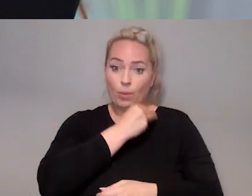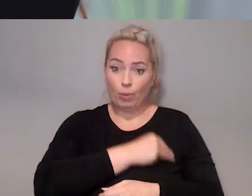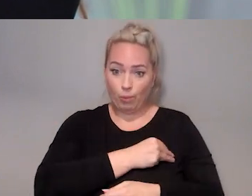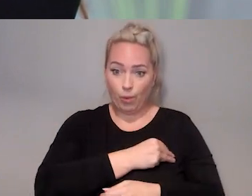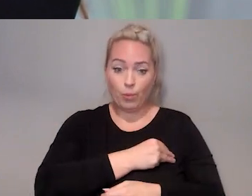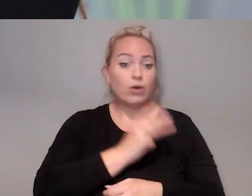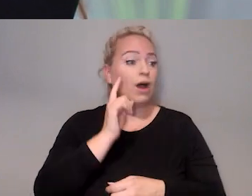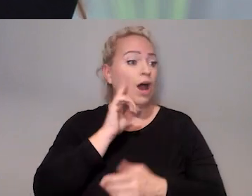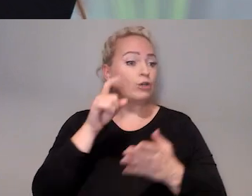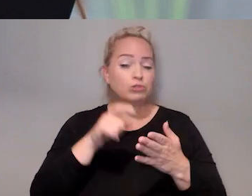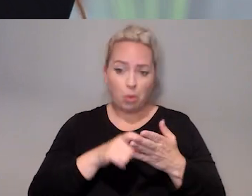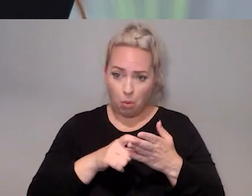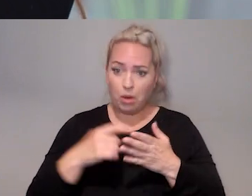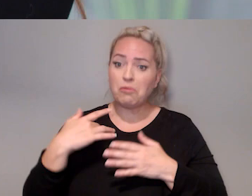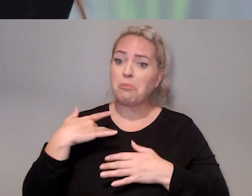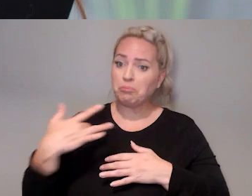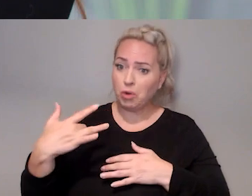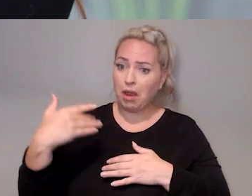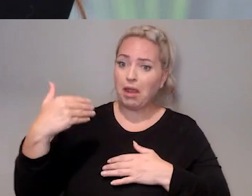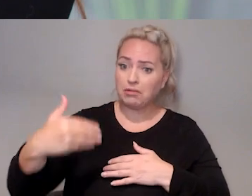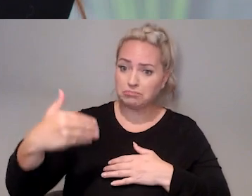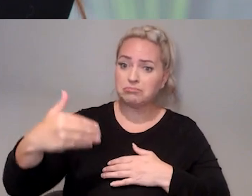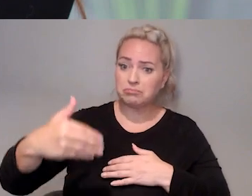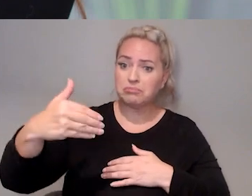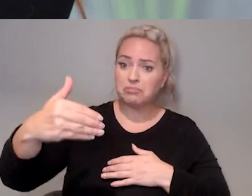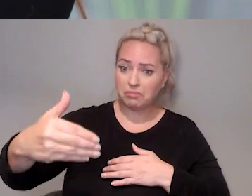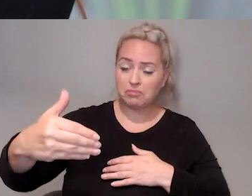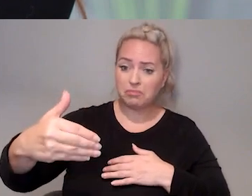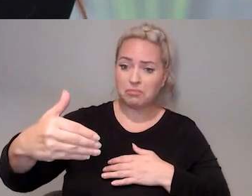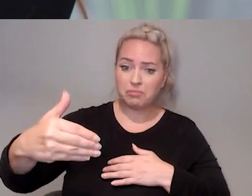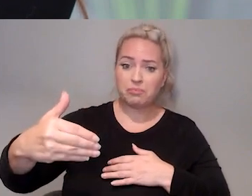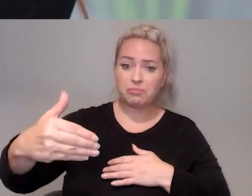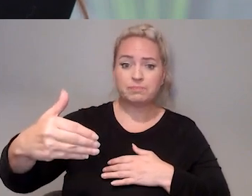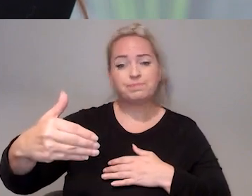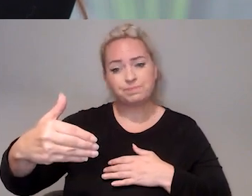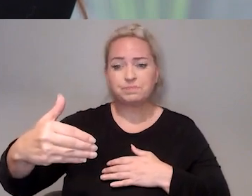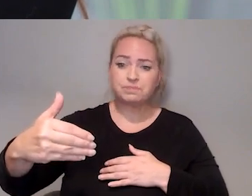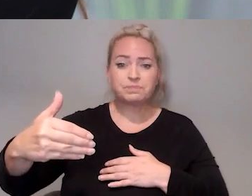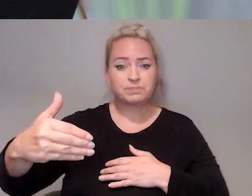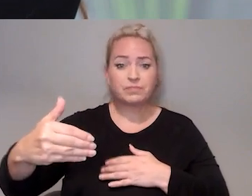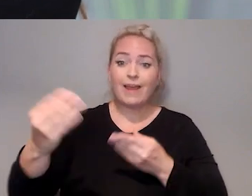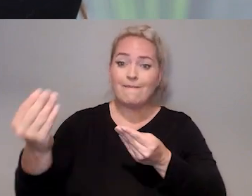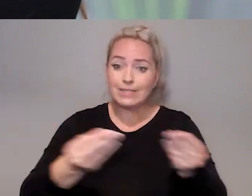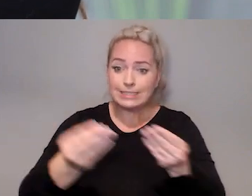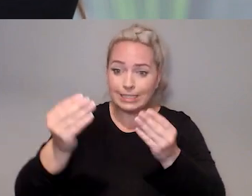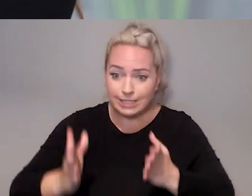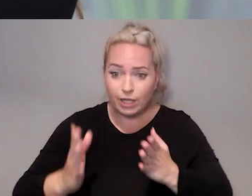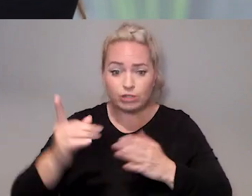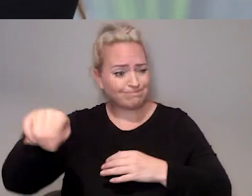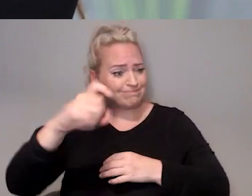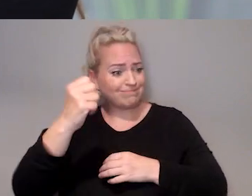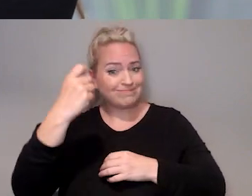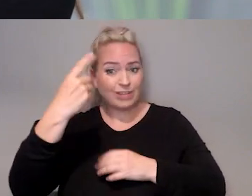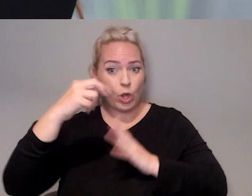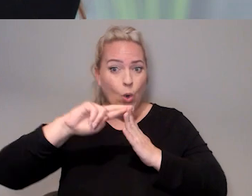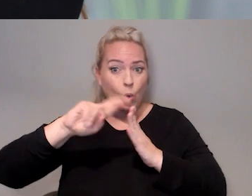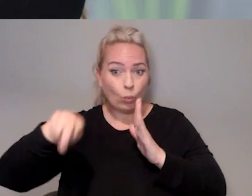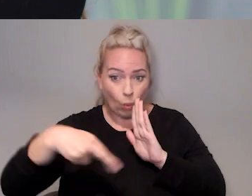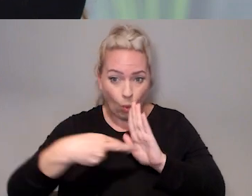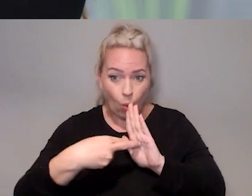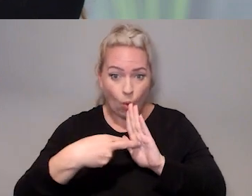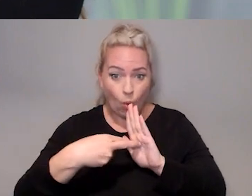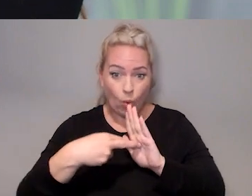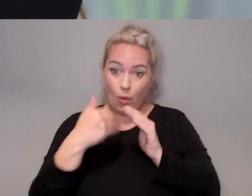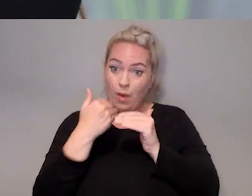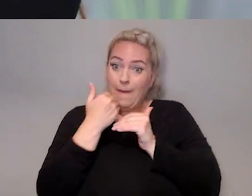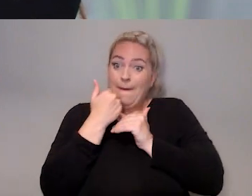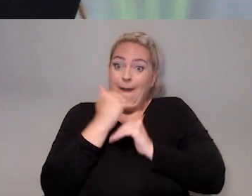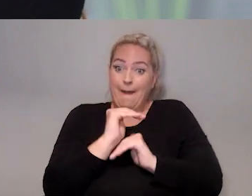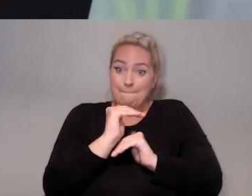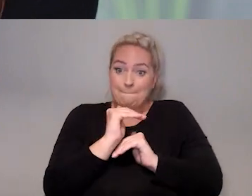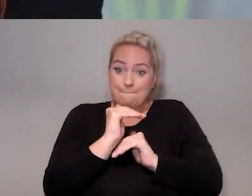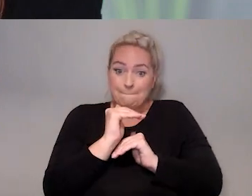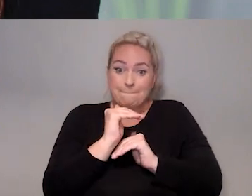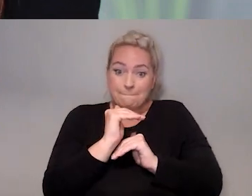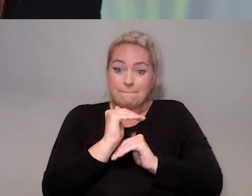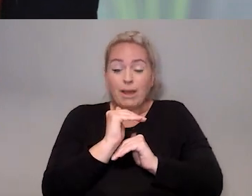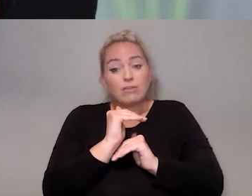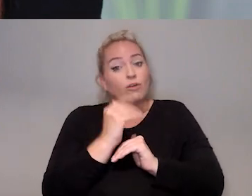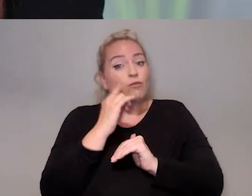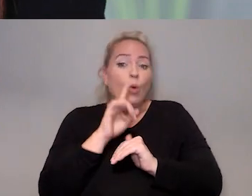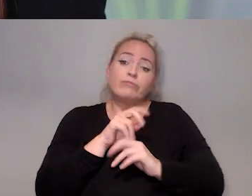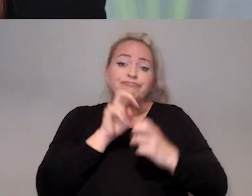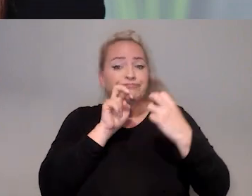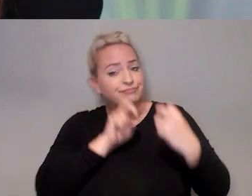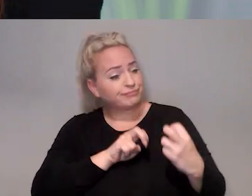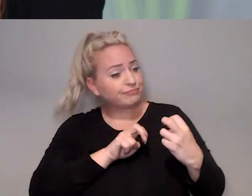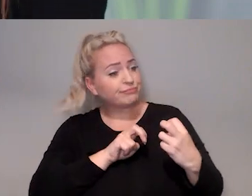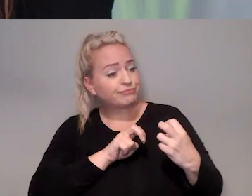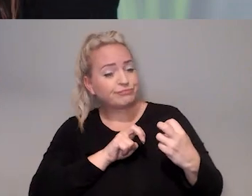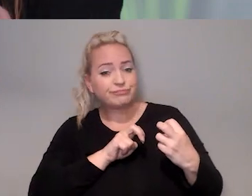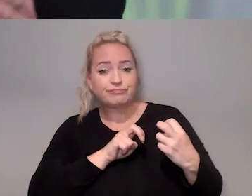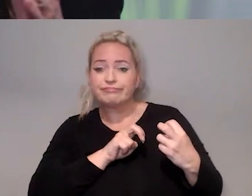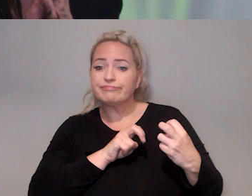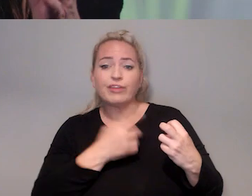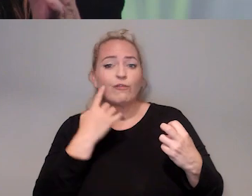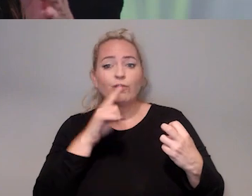I notice a trend of facilitators understanding that their role goes past just sitting down for